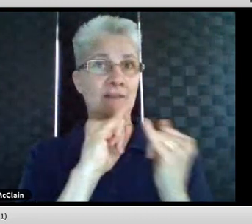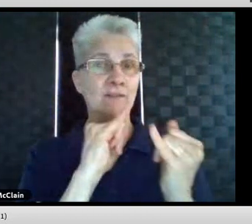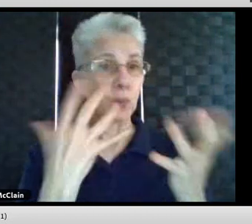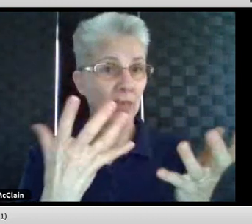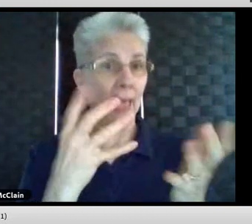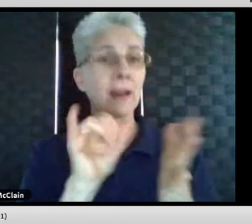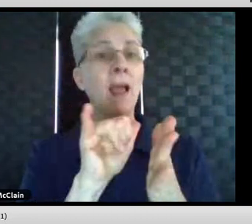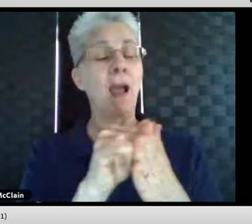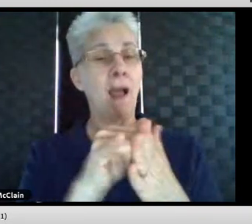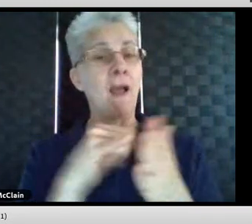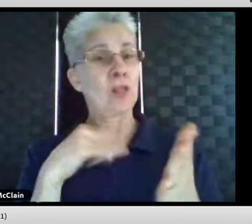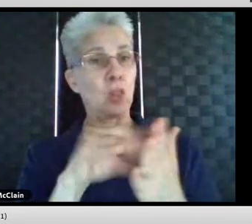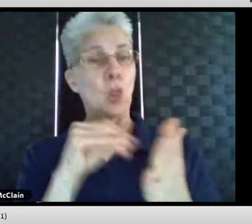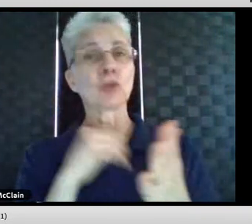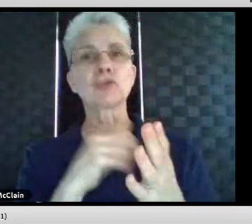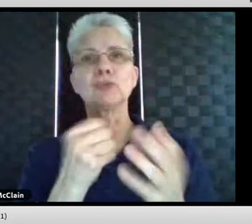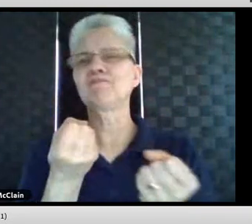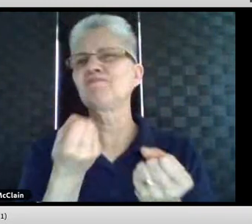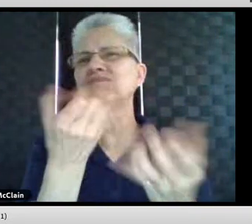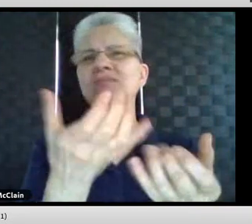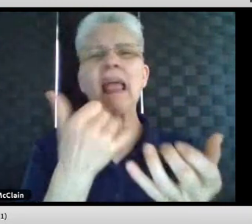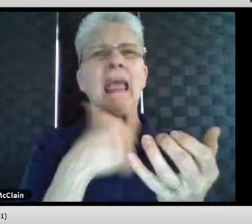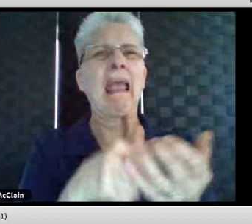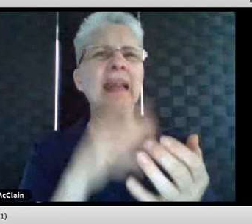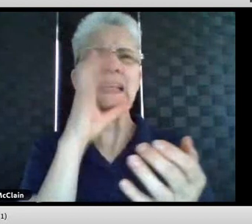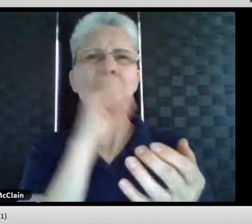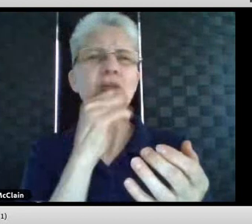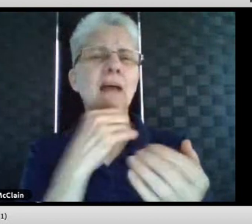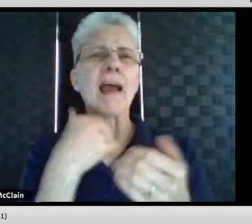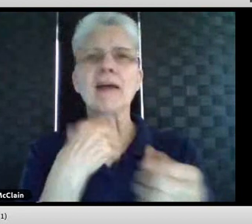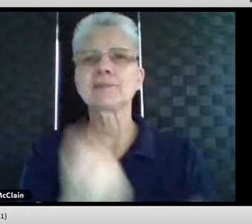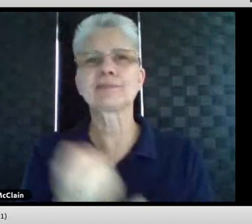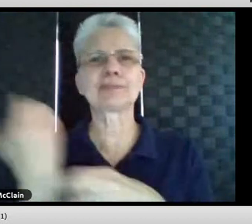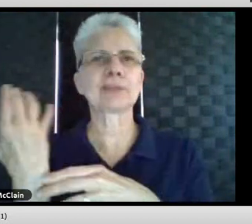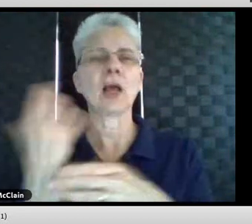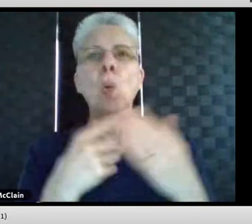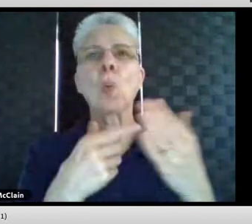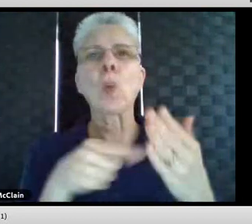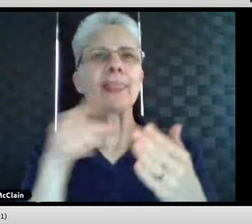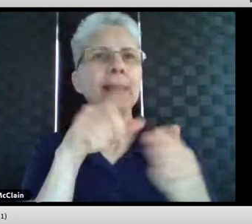I've learned to throw out any assumptions that I have about what people can do and what they can't do